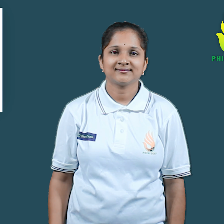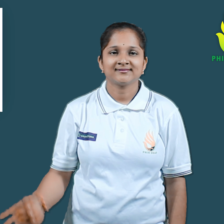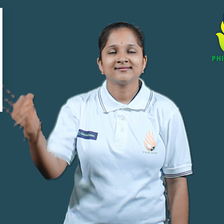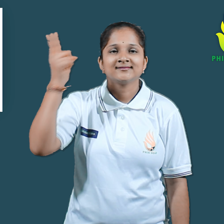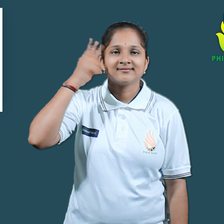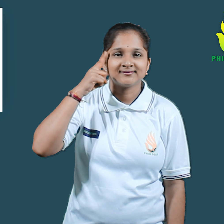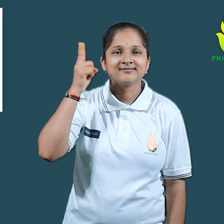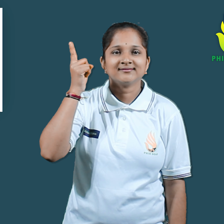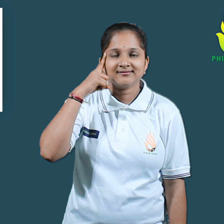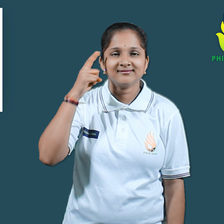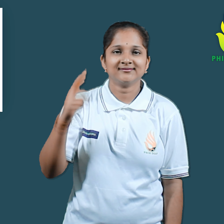Think